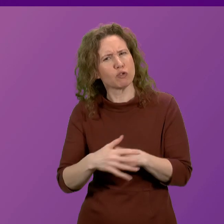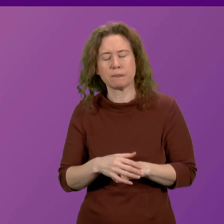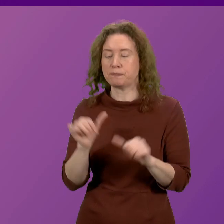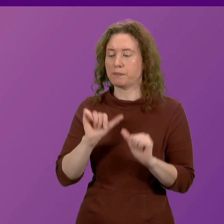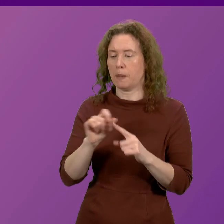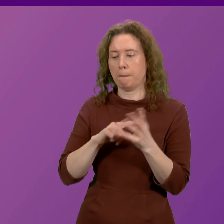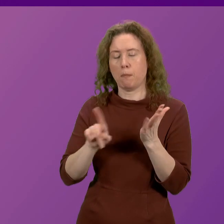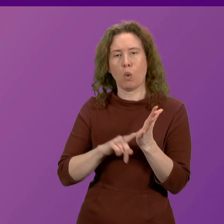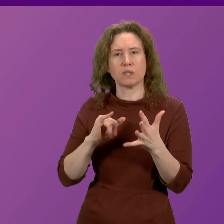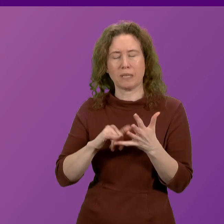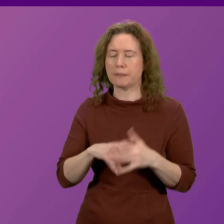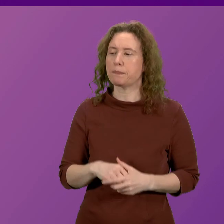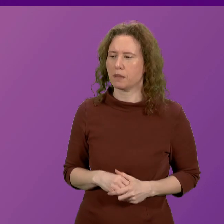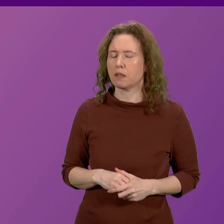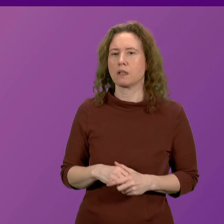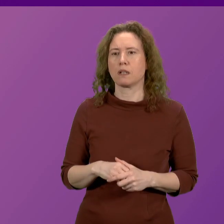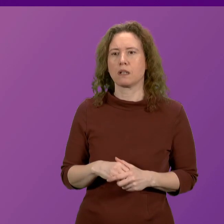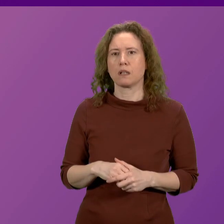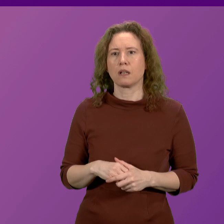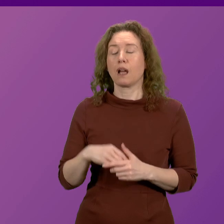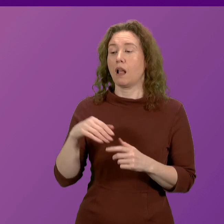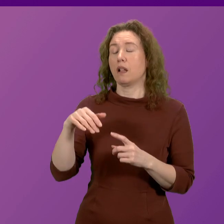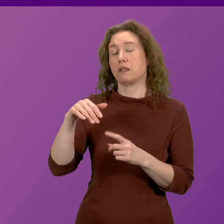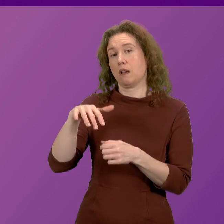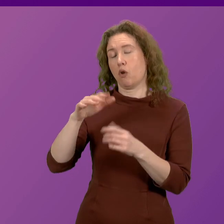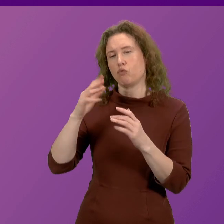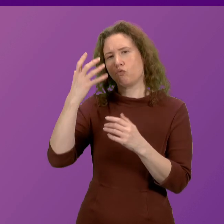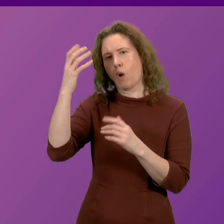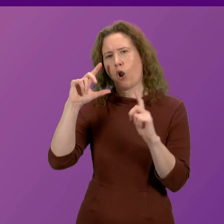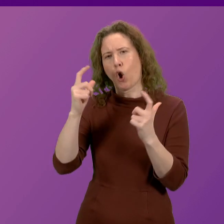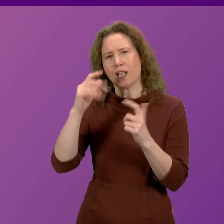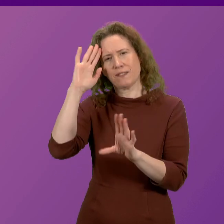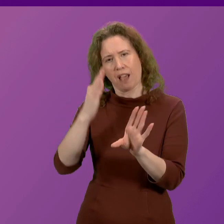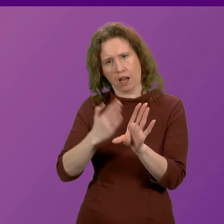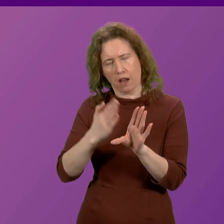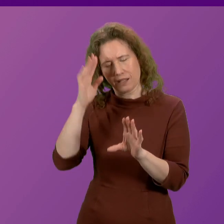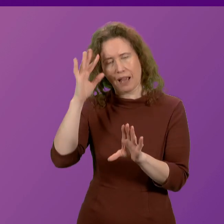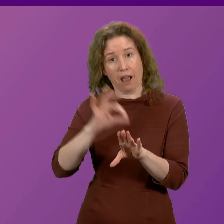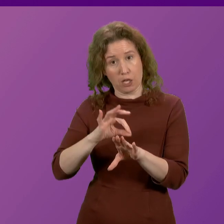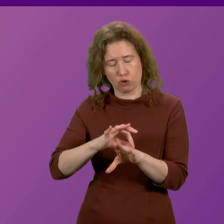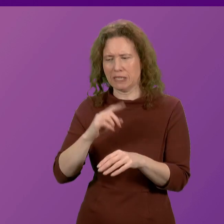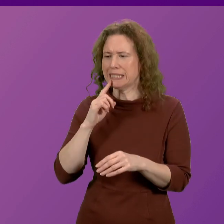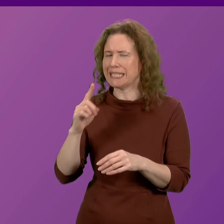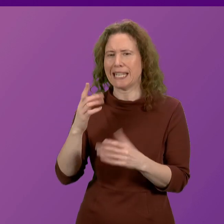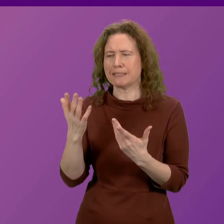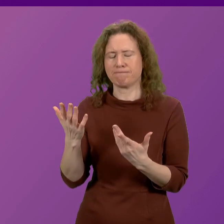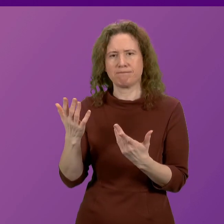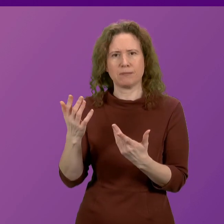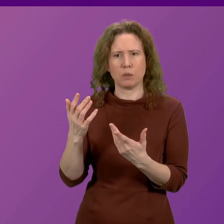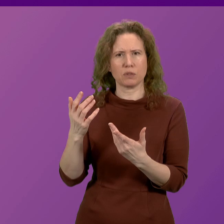The locum psychiatrist survey, which was published by the Royal College of Psychiatrists, found that the number of whole-time equivalent general psychiatrists has not changed in a decade. That